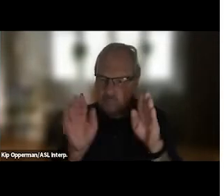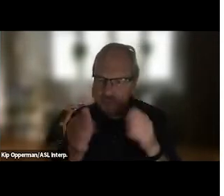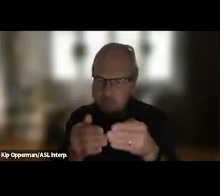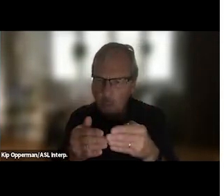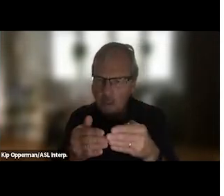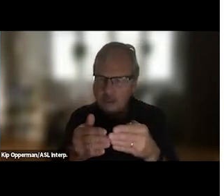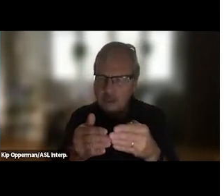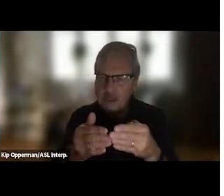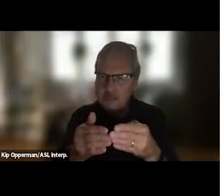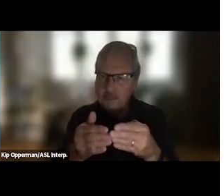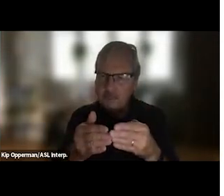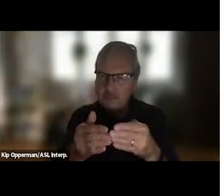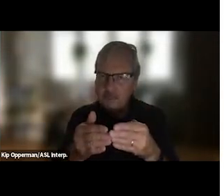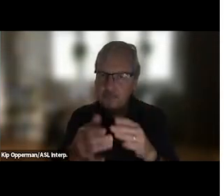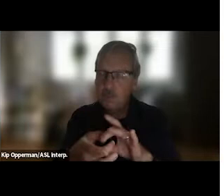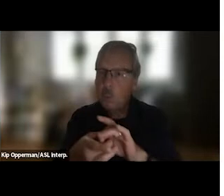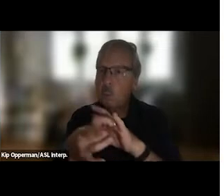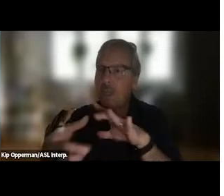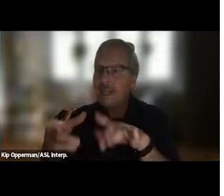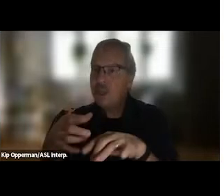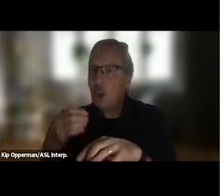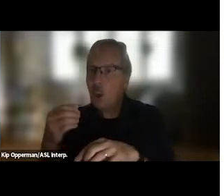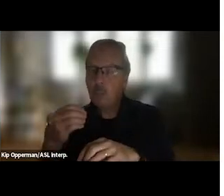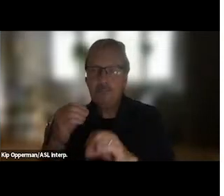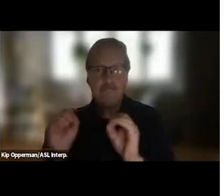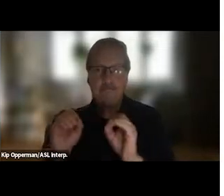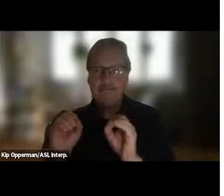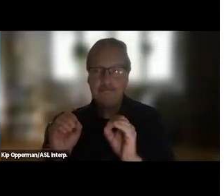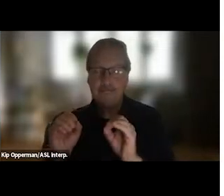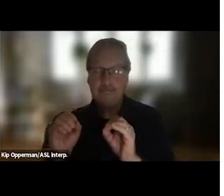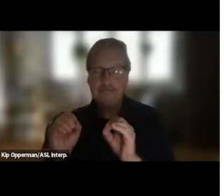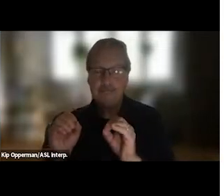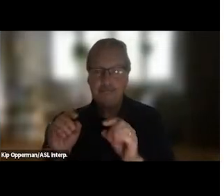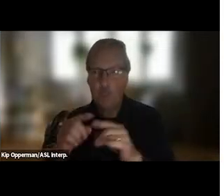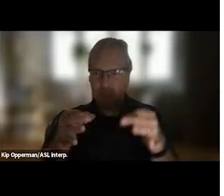who are released to homelessness because once the judge has ordered the release,